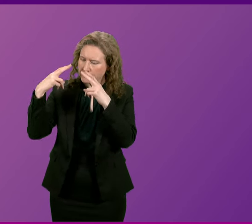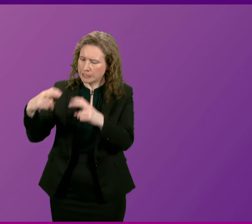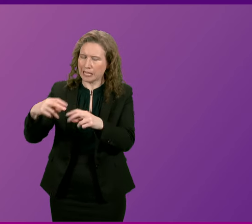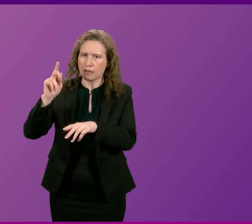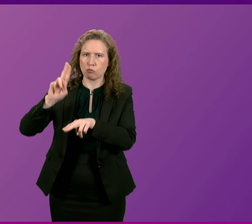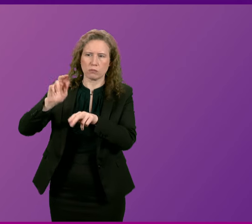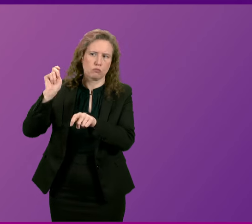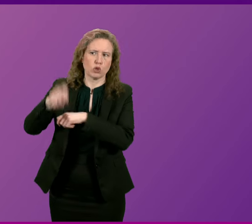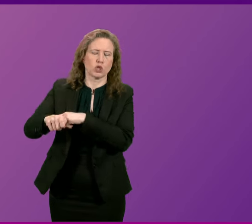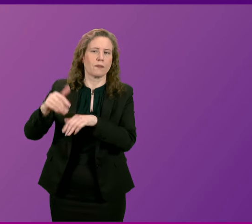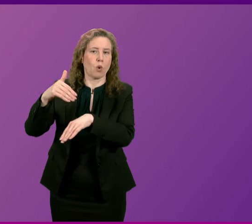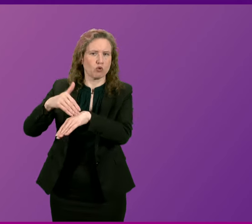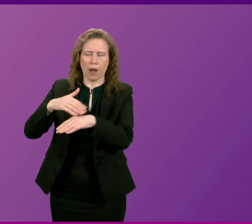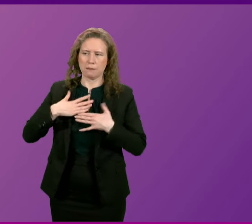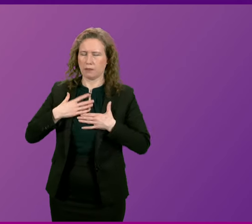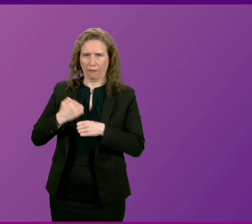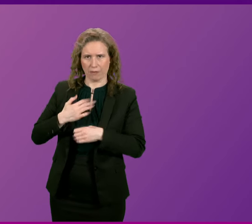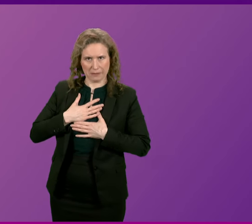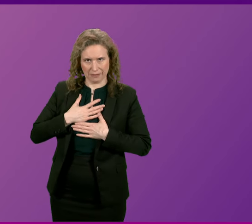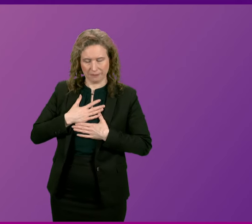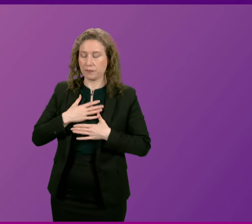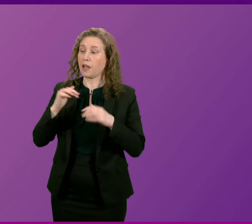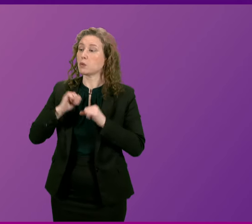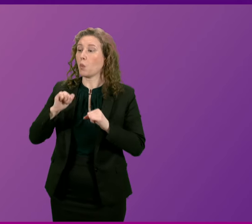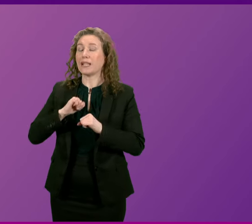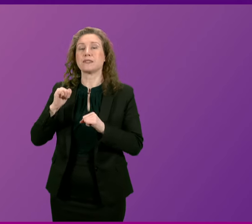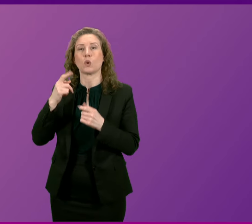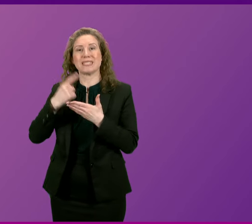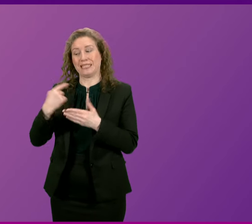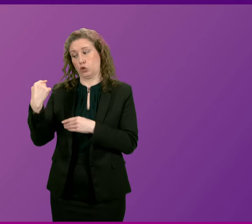I am advised that it was not until the decisions by the courts in England and Wales in 2019 and